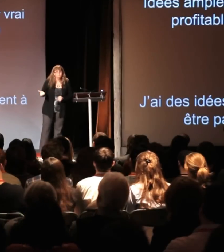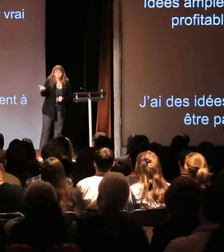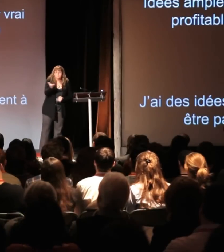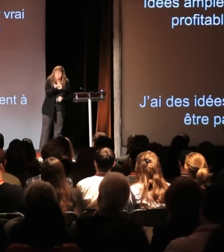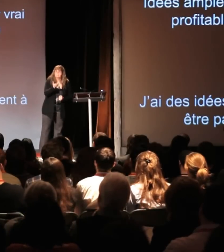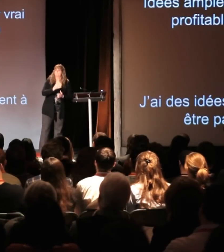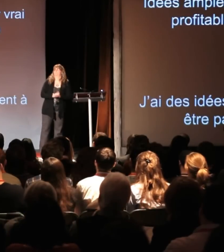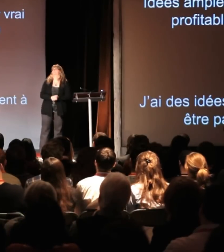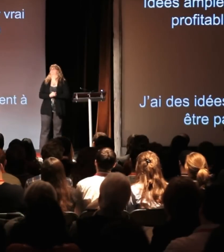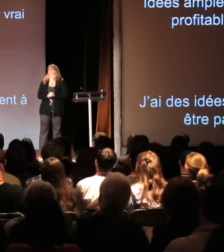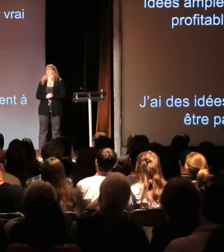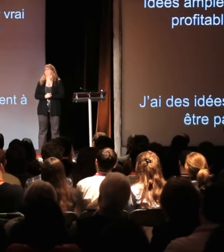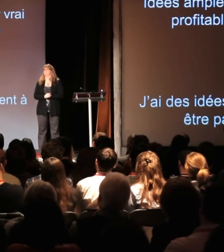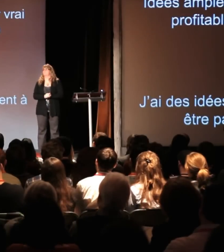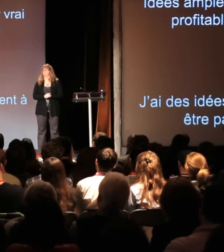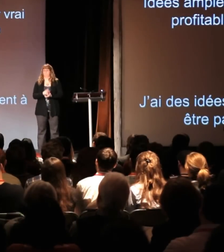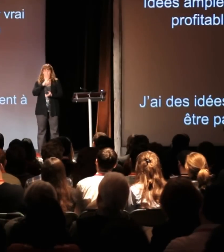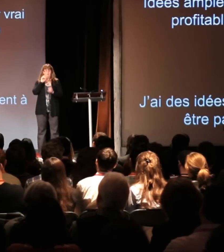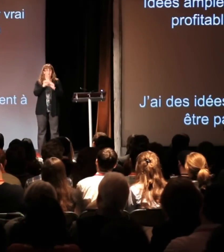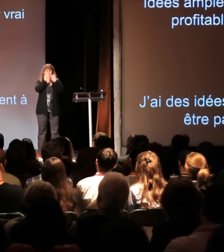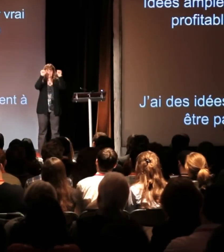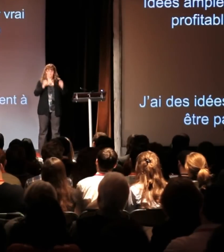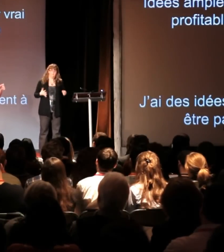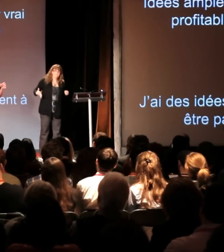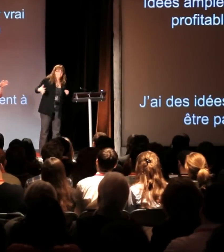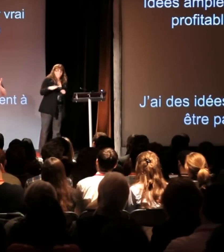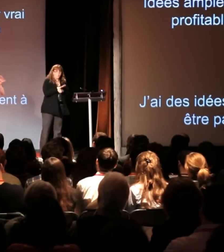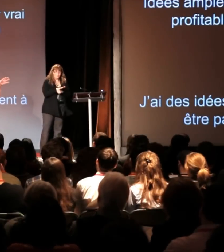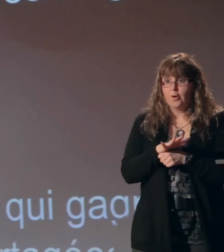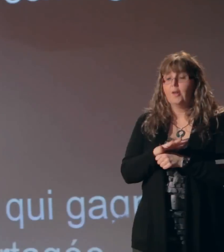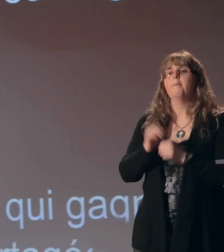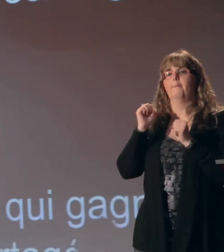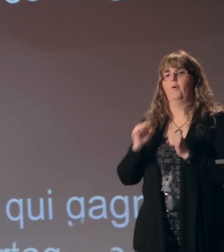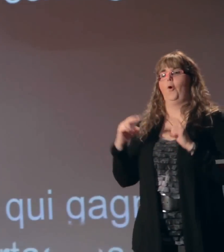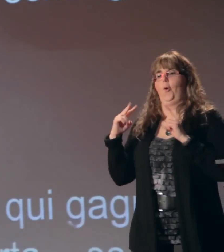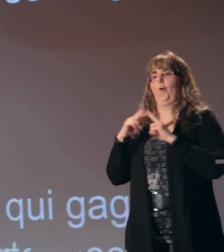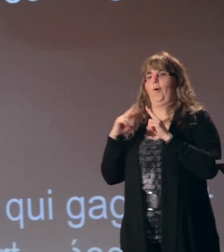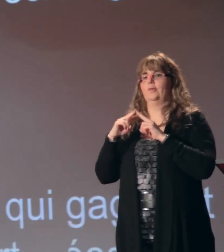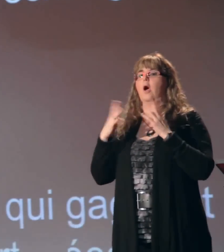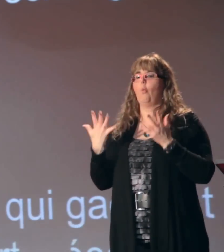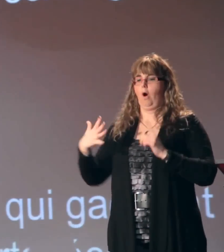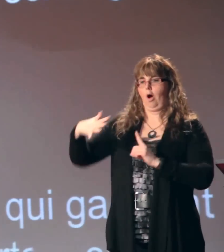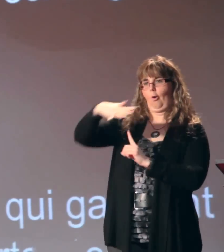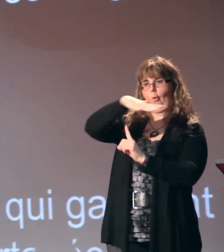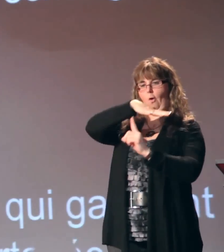A system that is complete would be able to contextualize content...